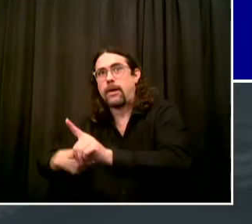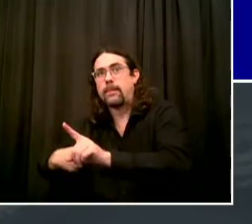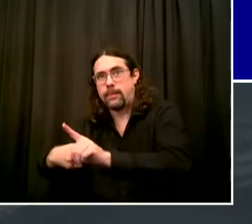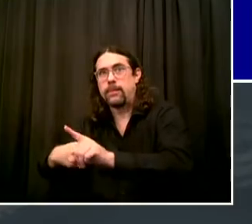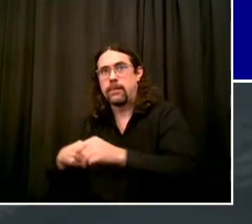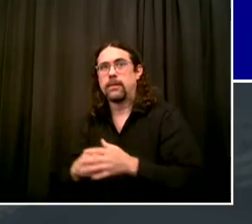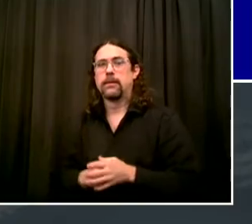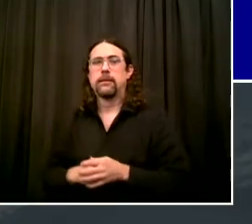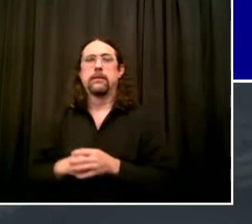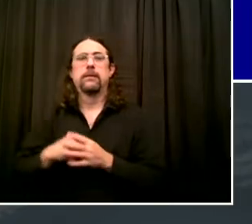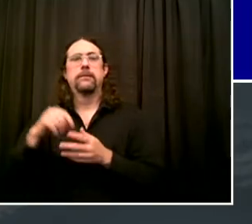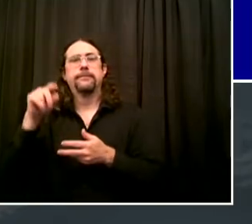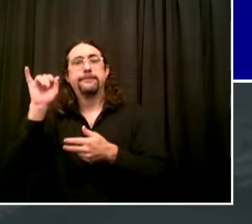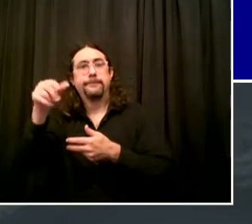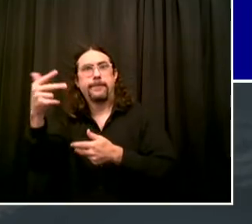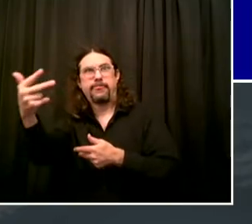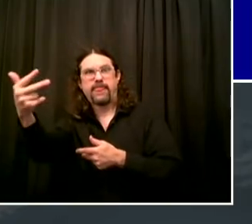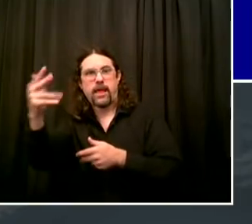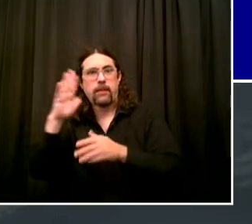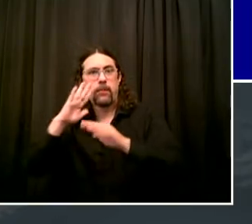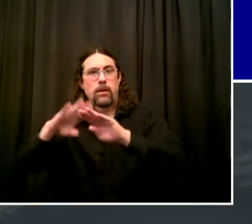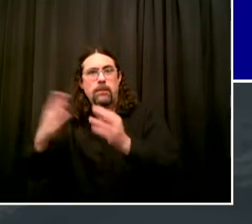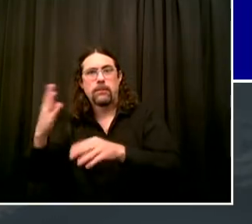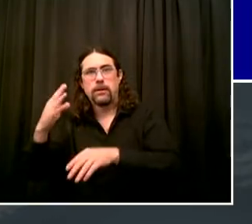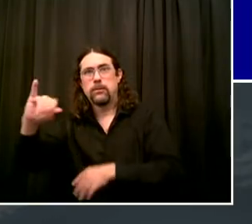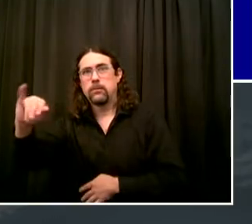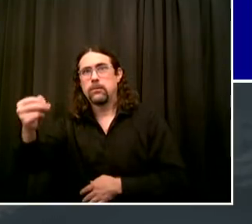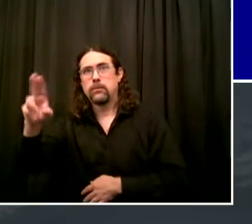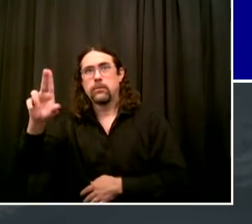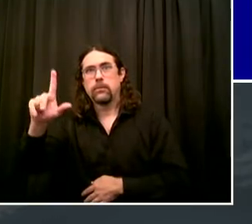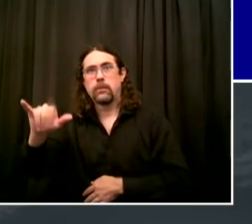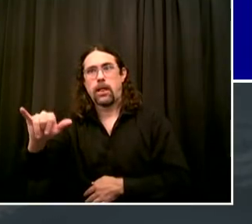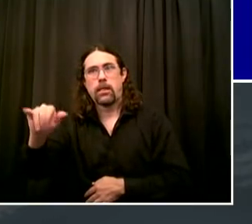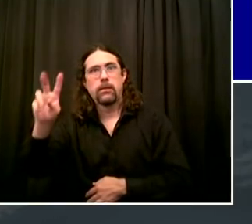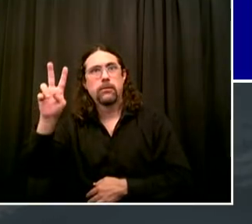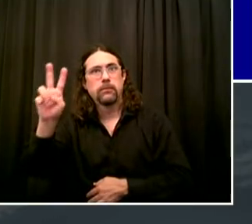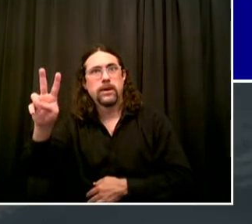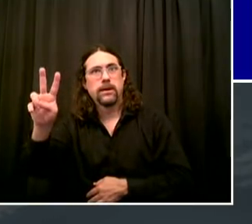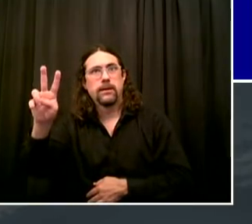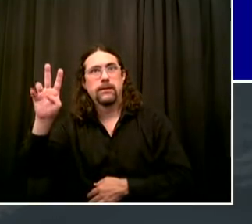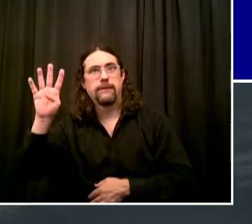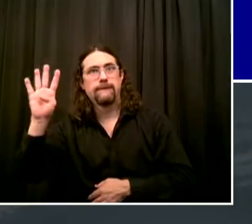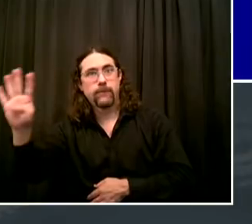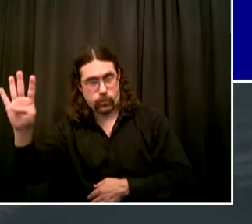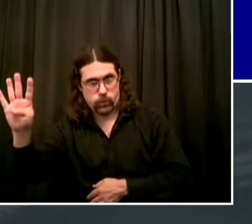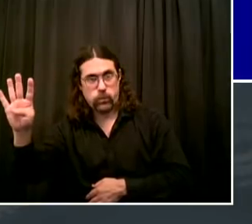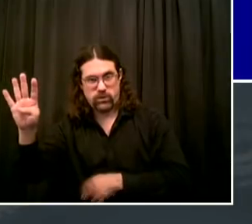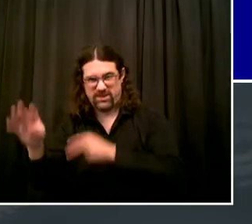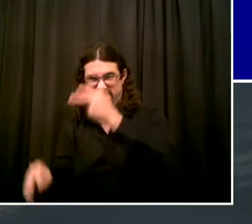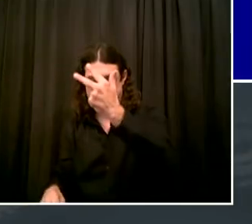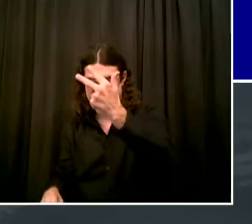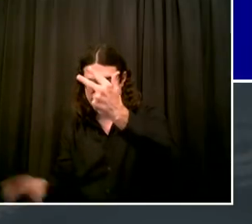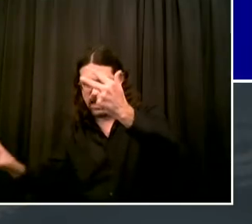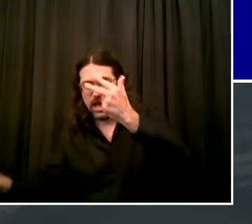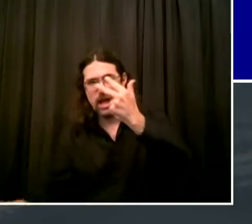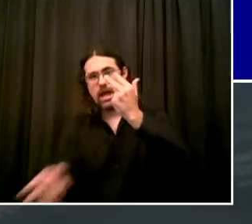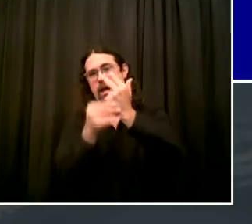OPEN AUGUST 1. IT'S NOT ALL OF OUR POOLS. WE HAVE TO